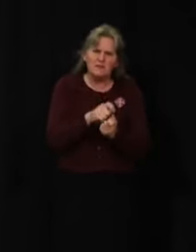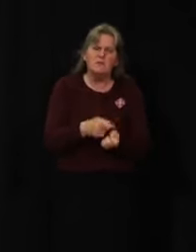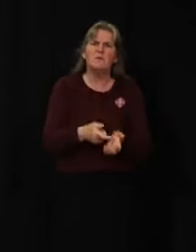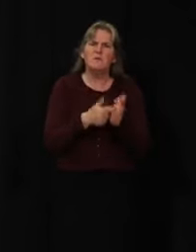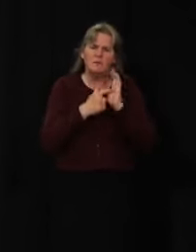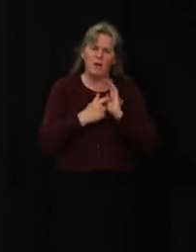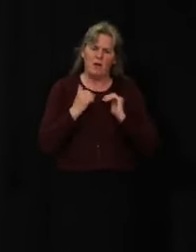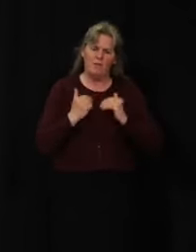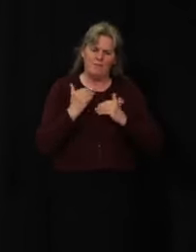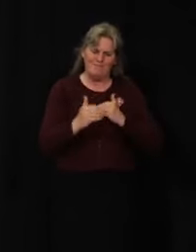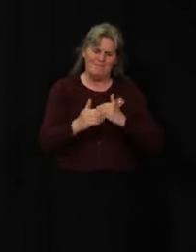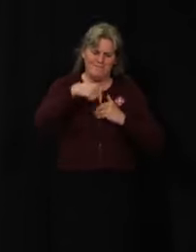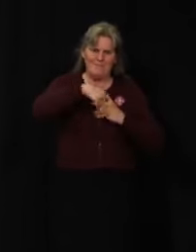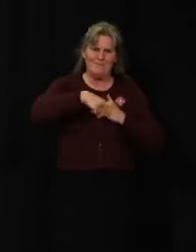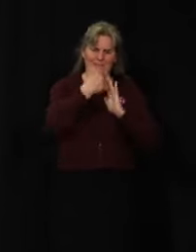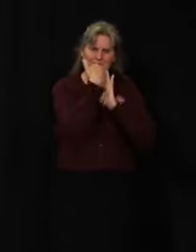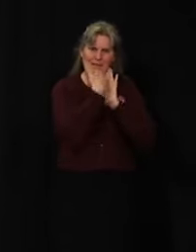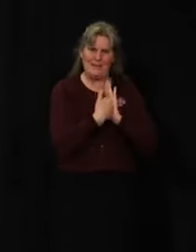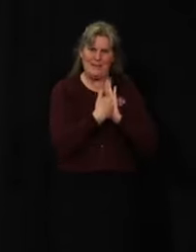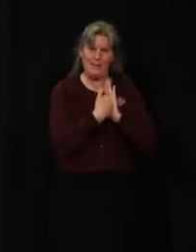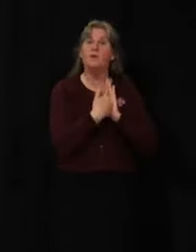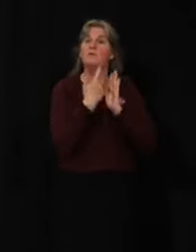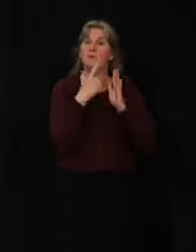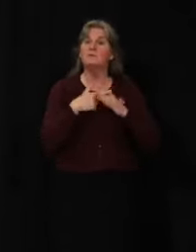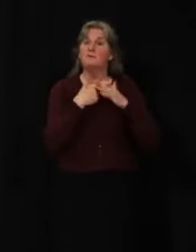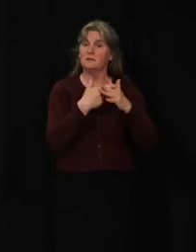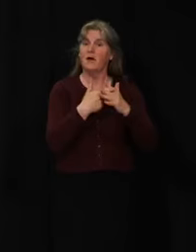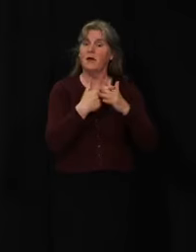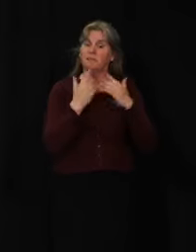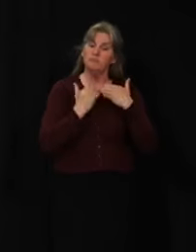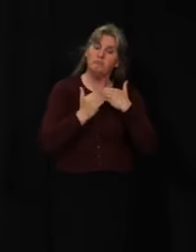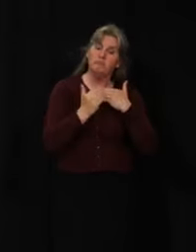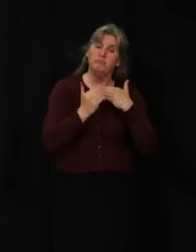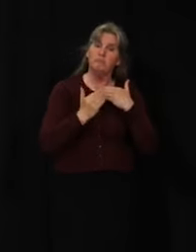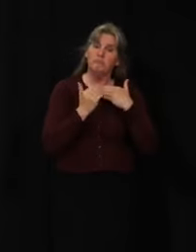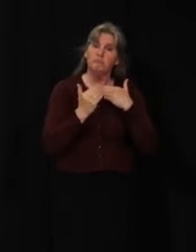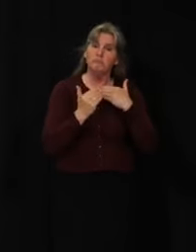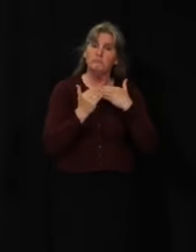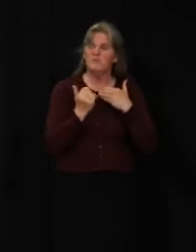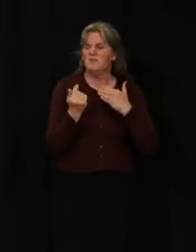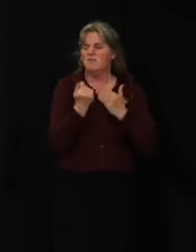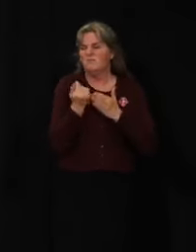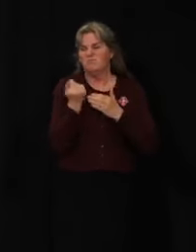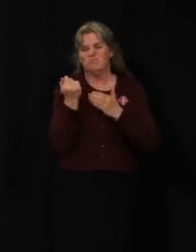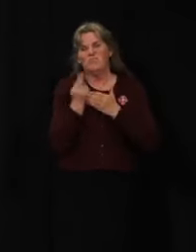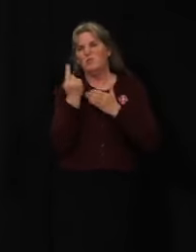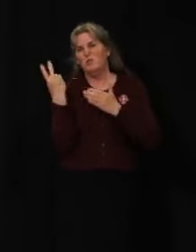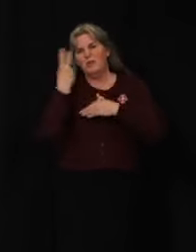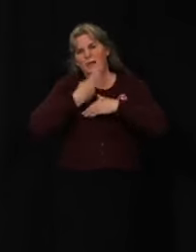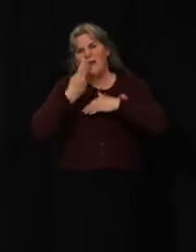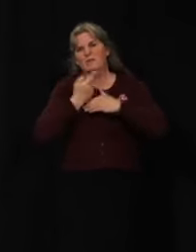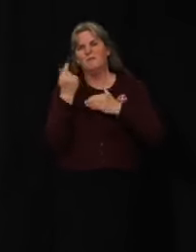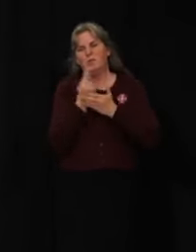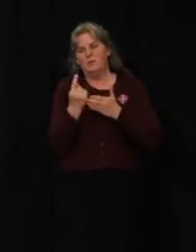one that will now begin to be implemented in the next coming days and weeks.